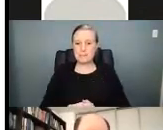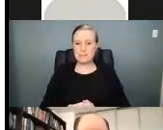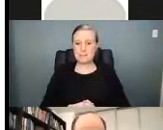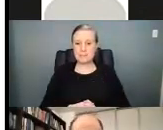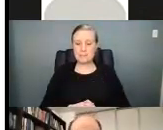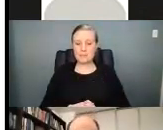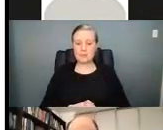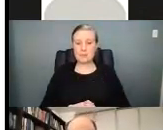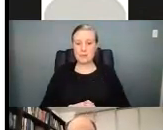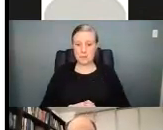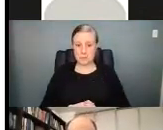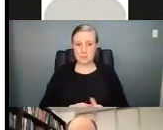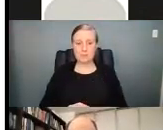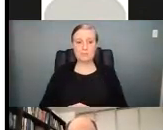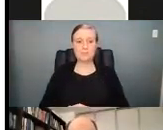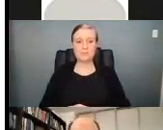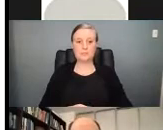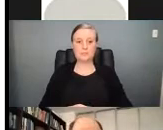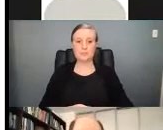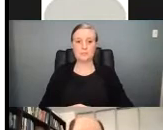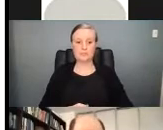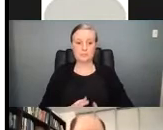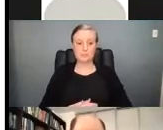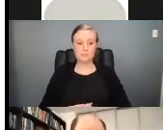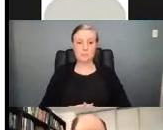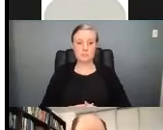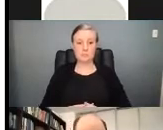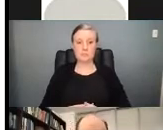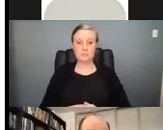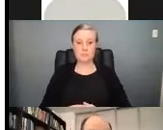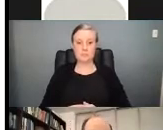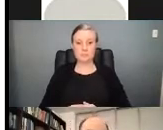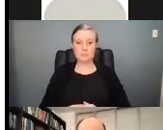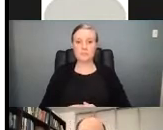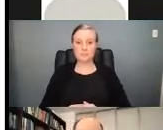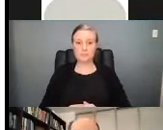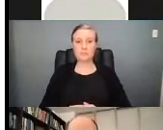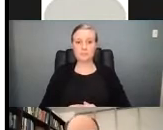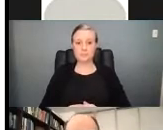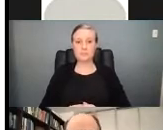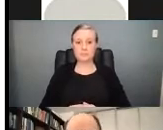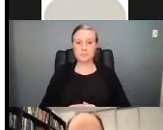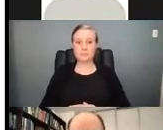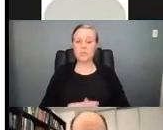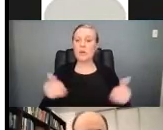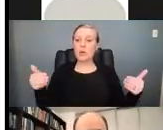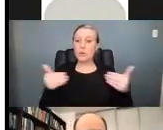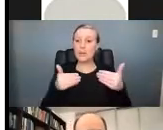So here what we're saying is, what's the difference in digital inclusion between somebody who's employed and somebody who's not in the labor